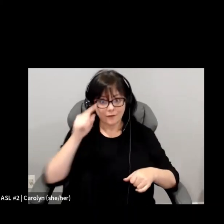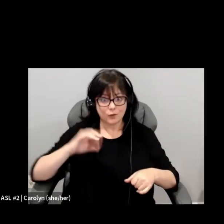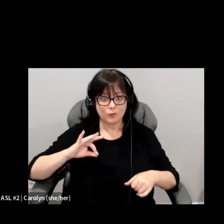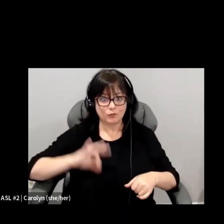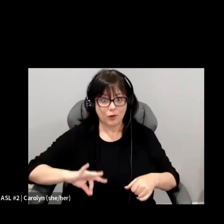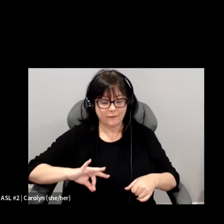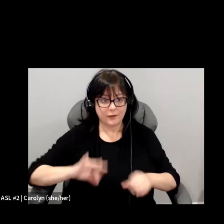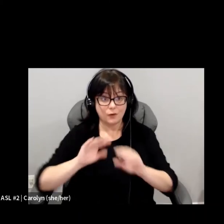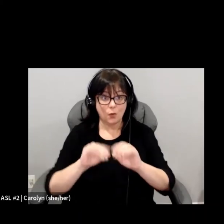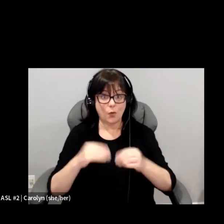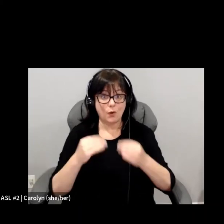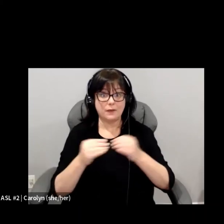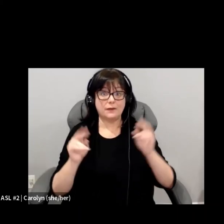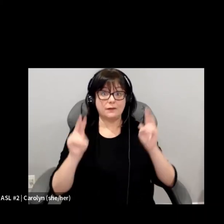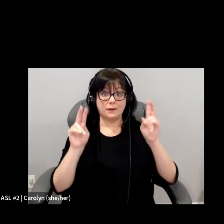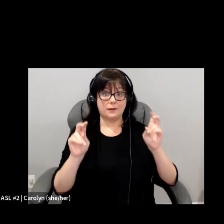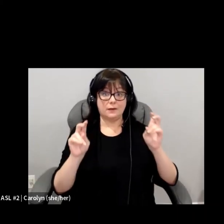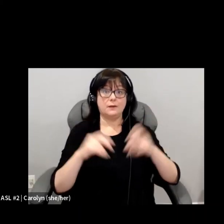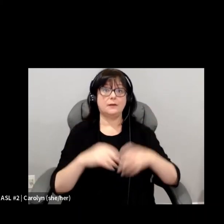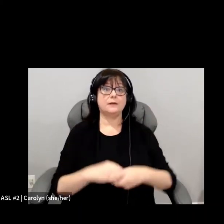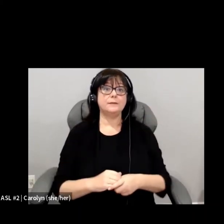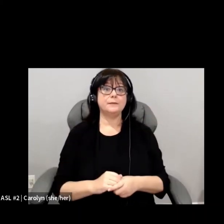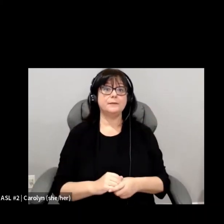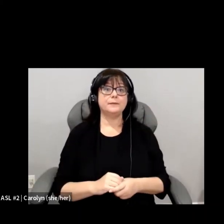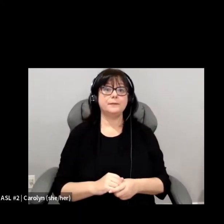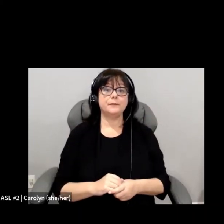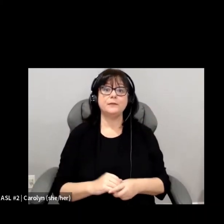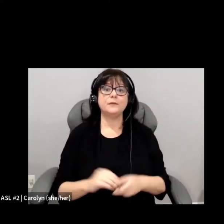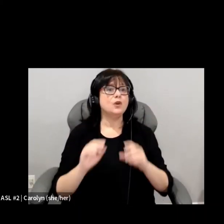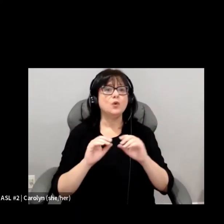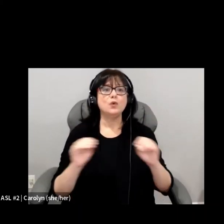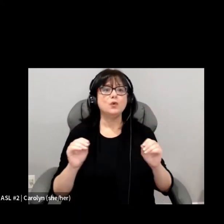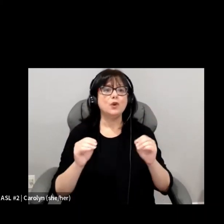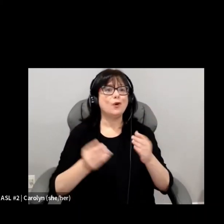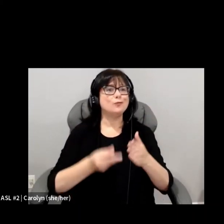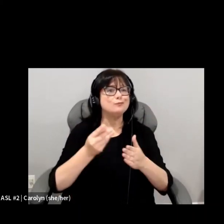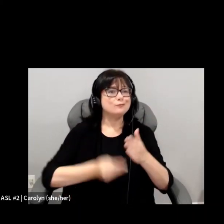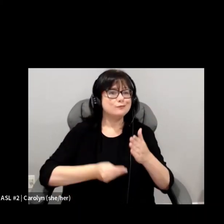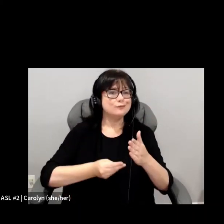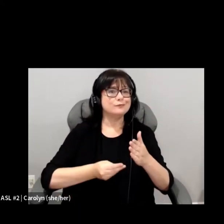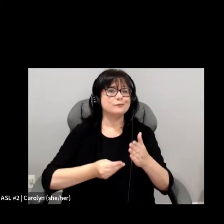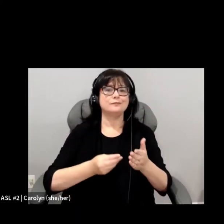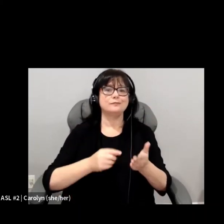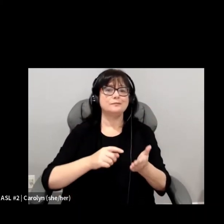THERE WERE NO DEFICIENCIES IN INTERNAL CONTROLS.